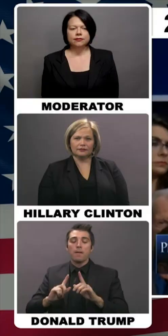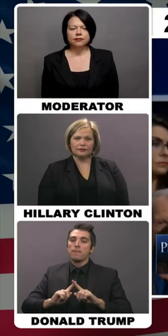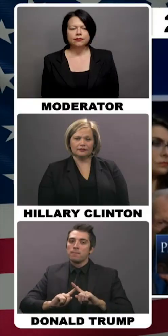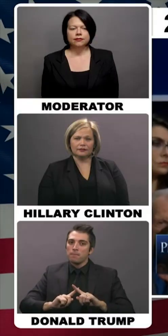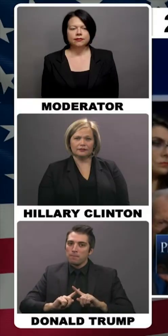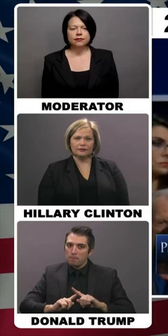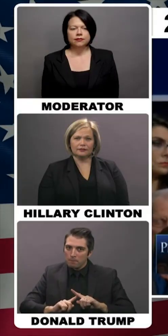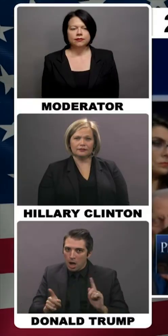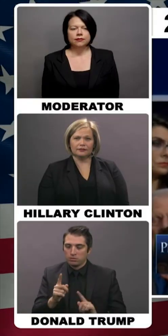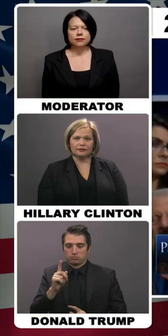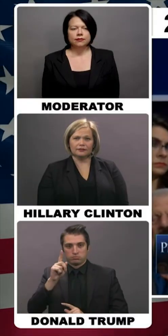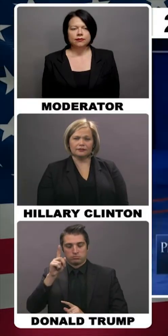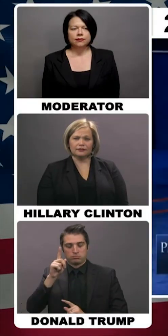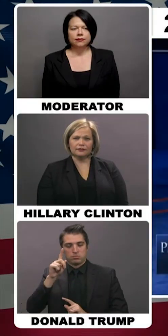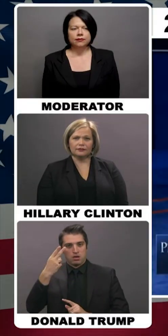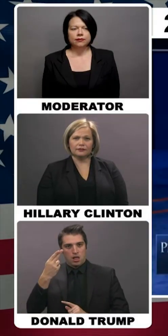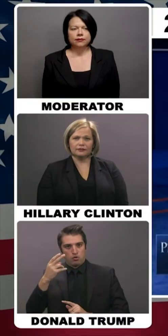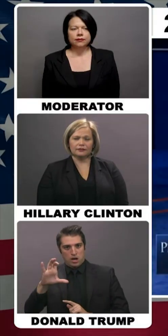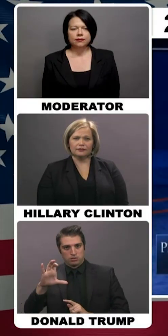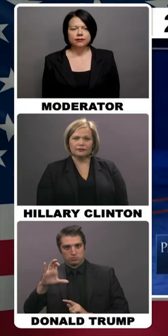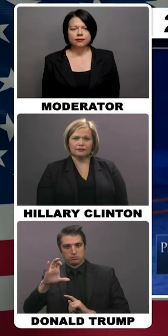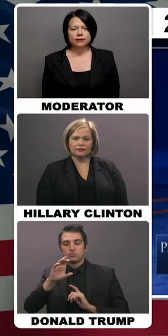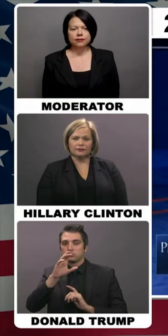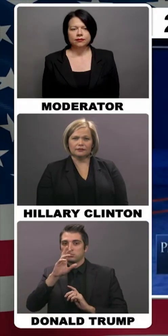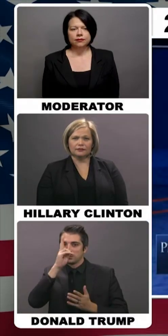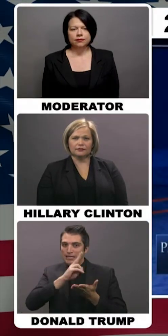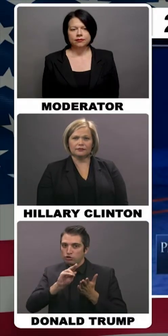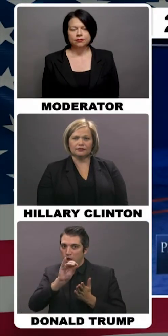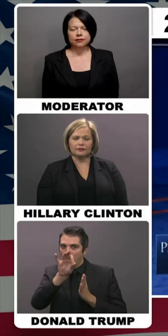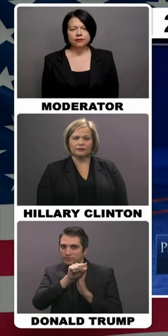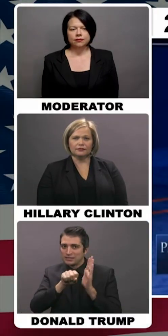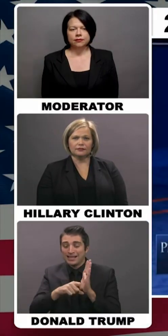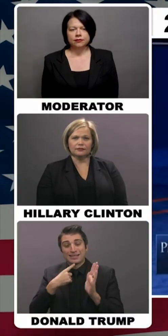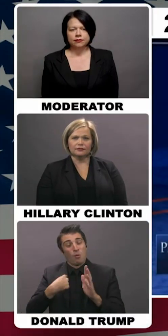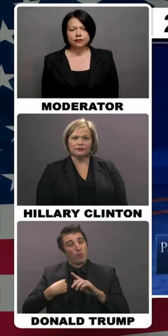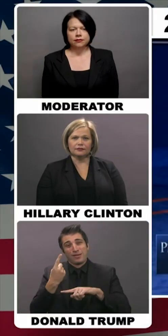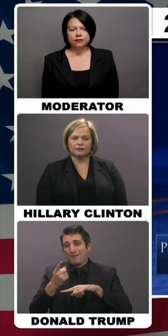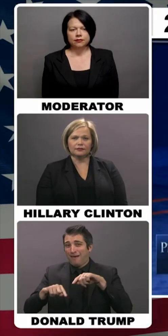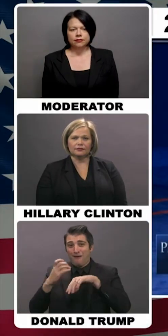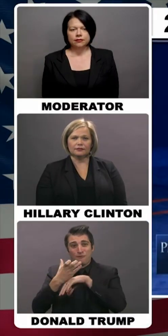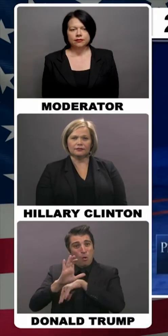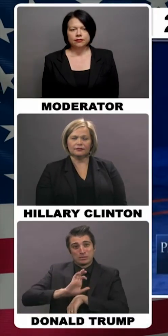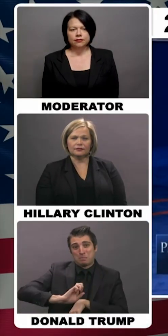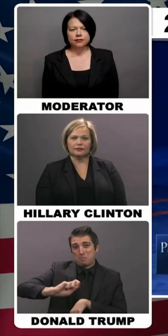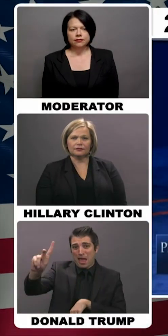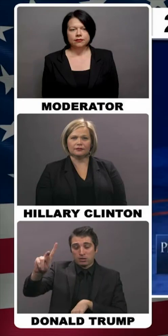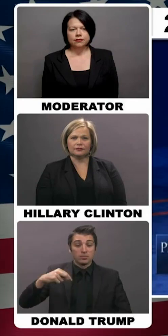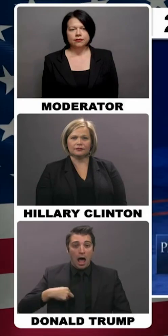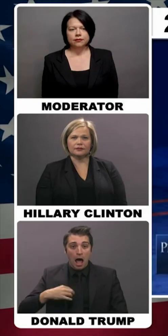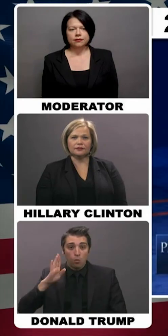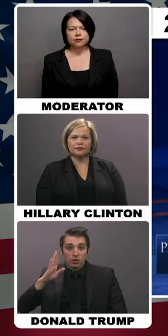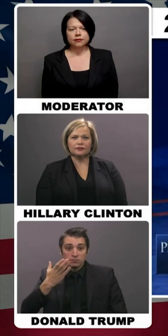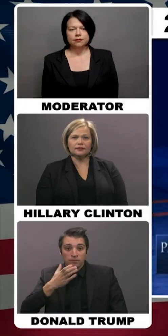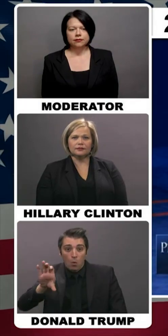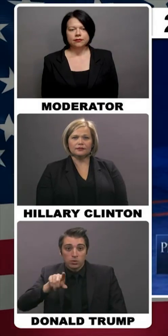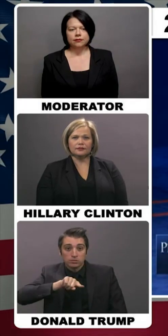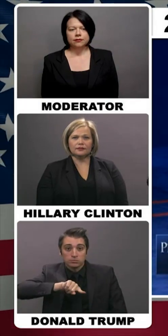Lemme tell you, I'm gonna force 'em right back into their country, their murderers, and some very bad people. And I will tell you very strongly,